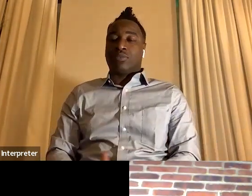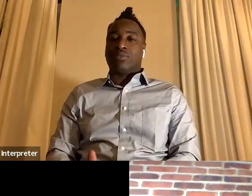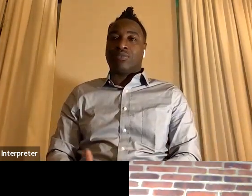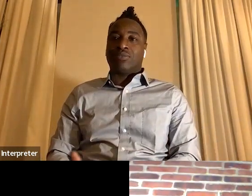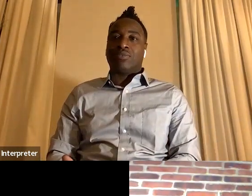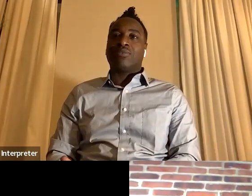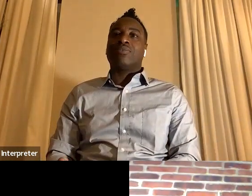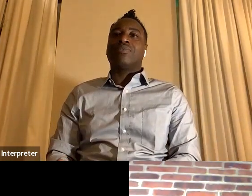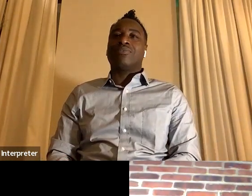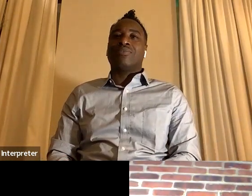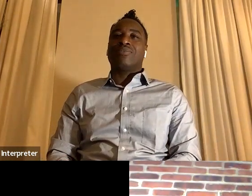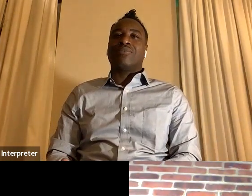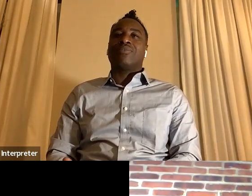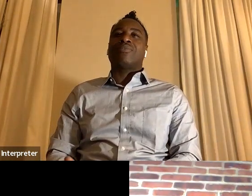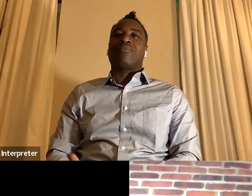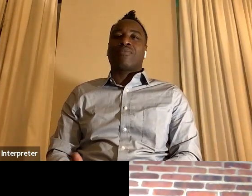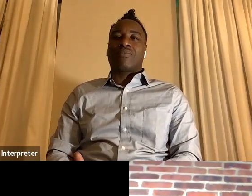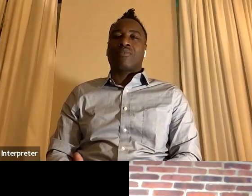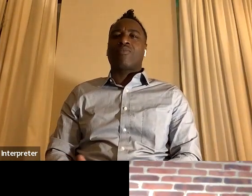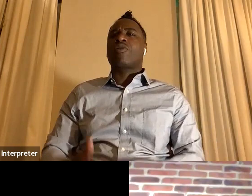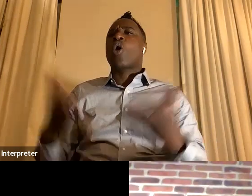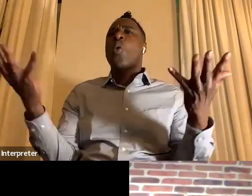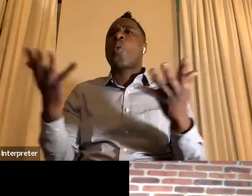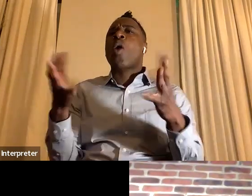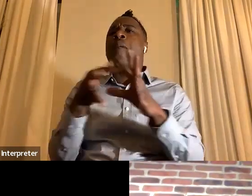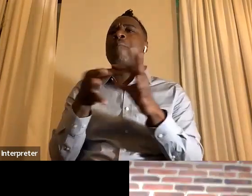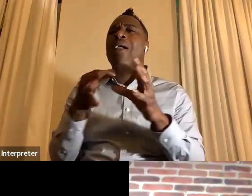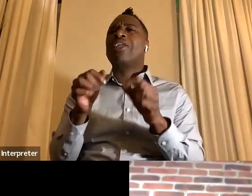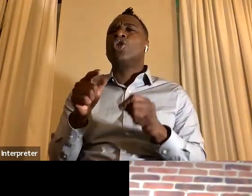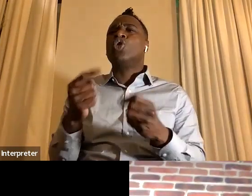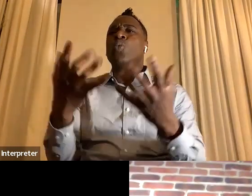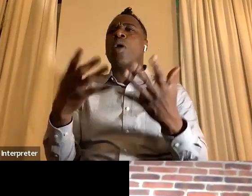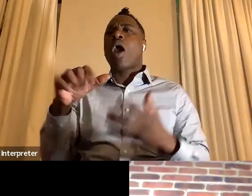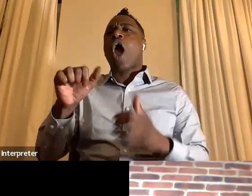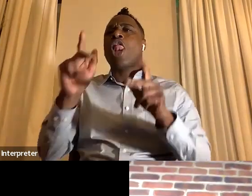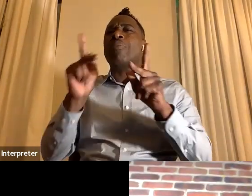what message would you like for others to take from your art?